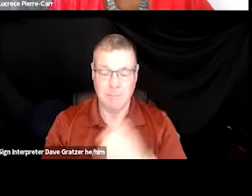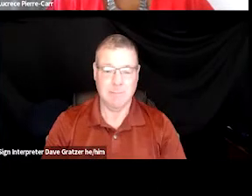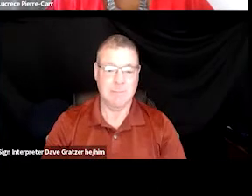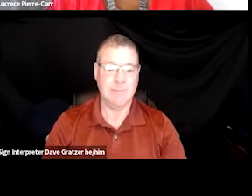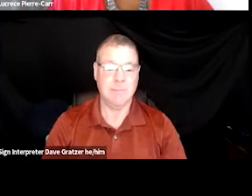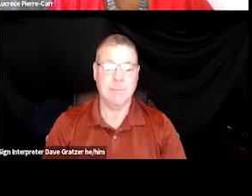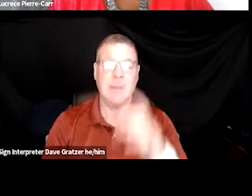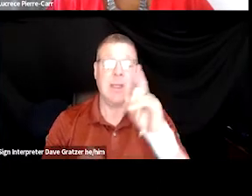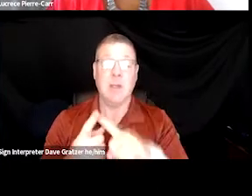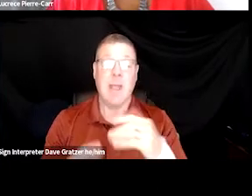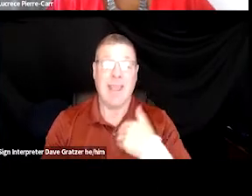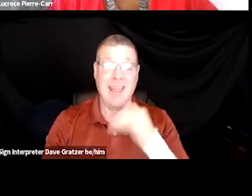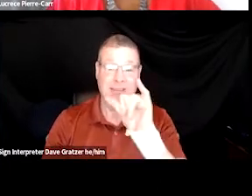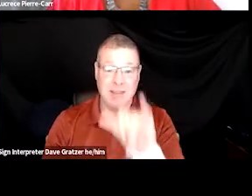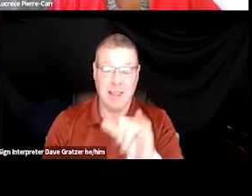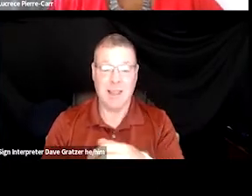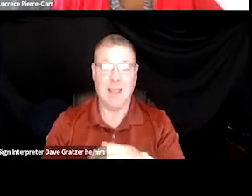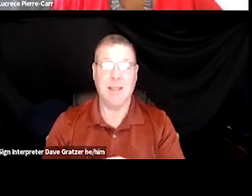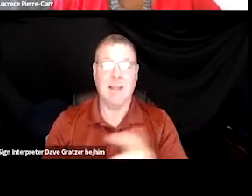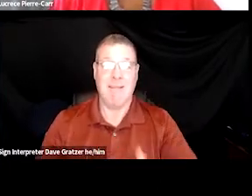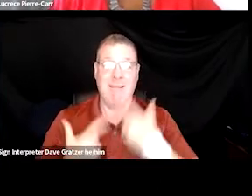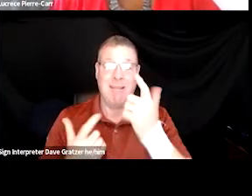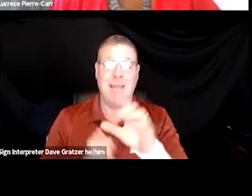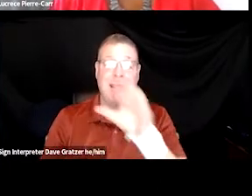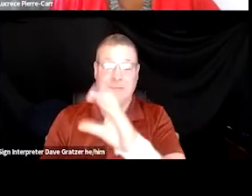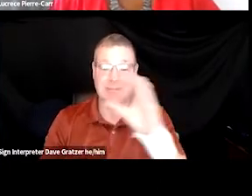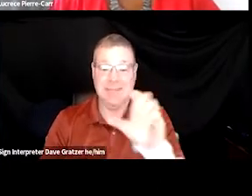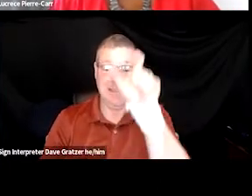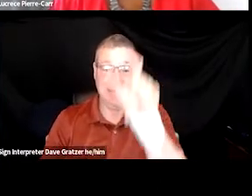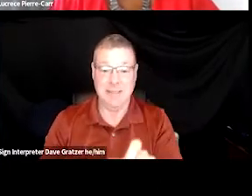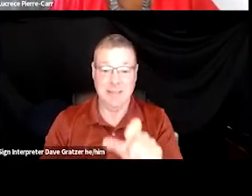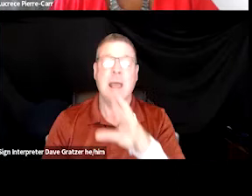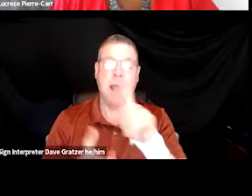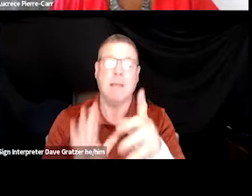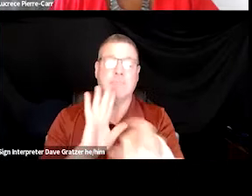To view live captioning, click live transcript CC, and then select show subtitles.